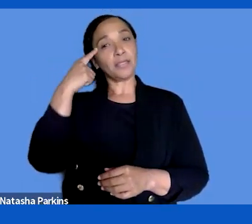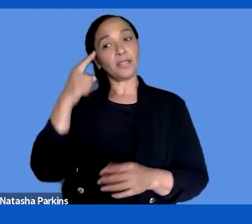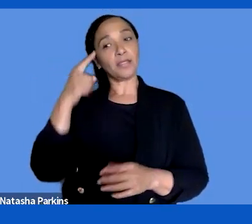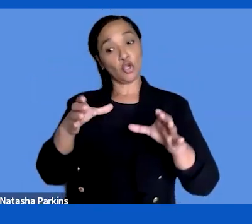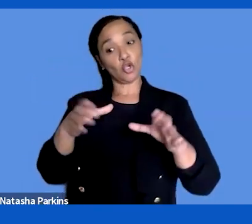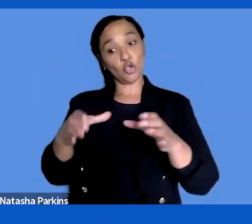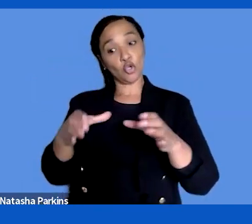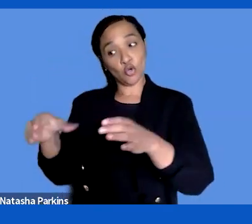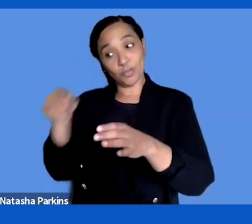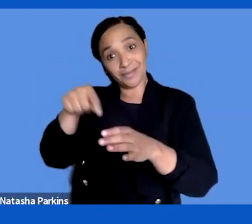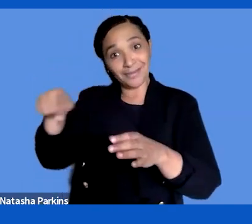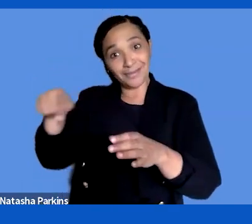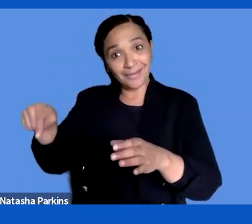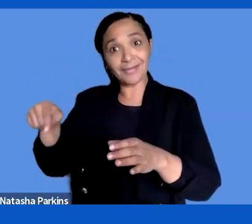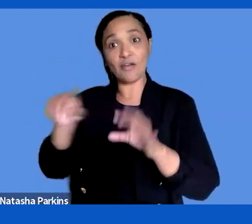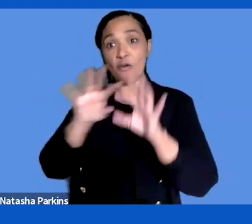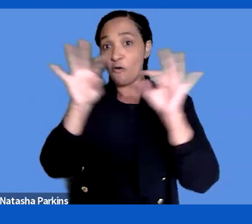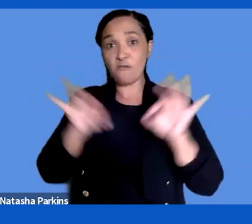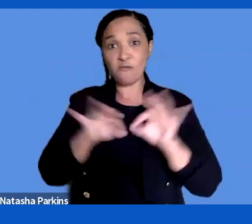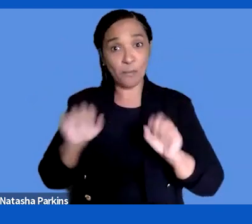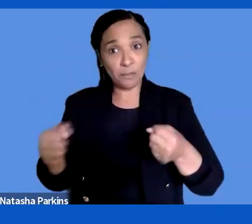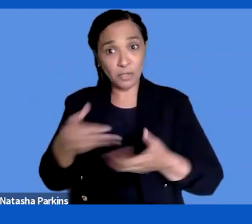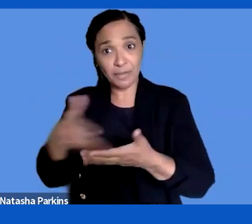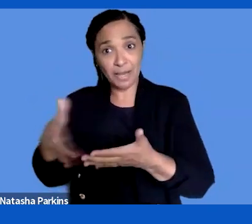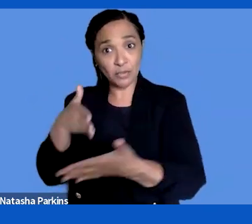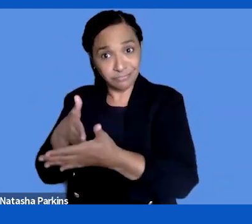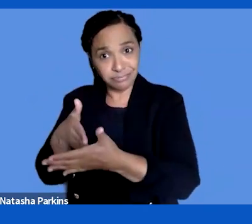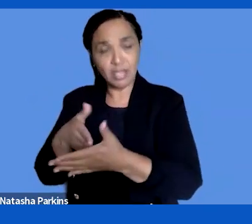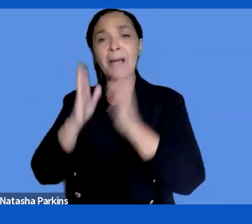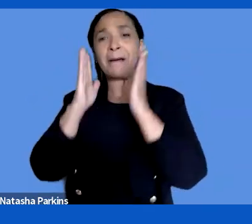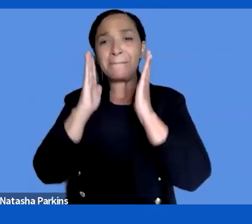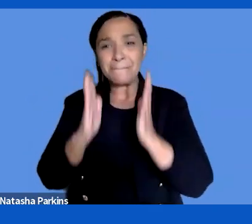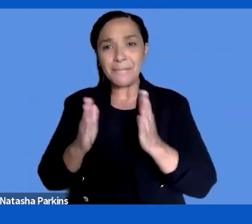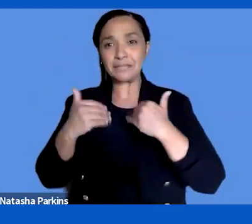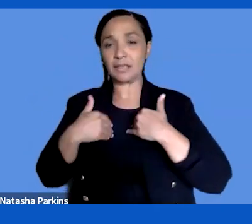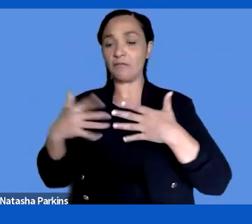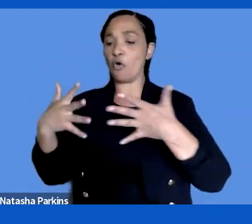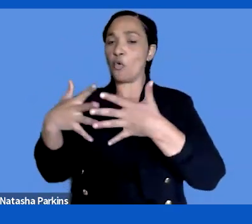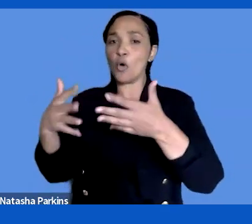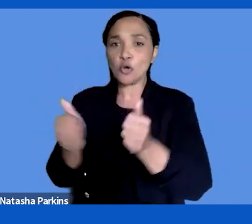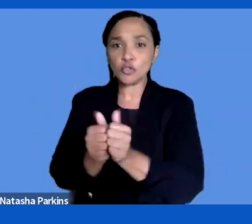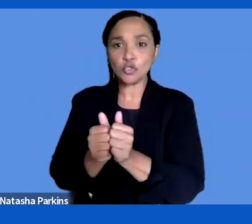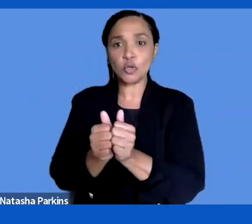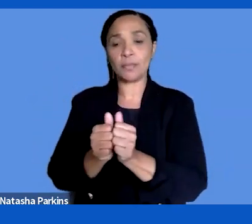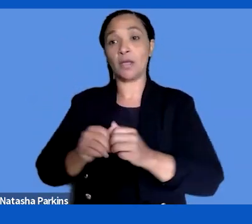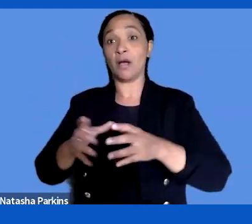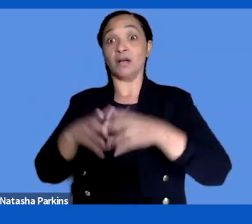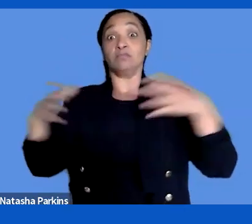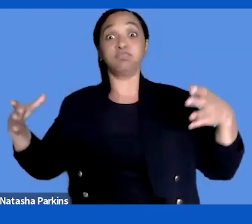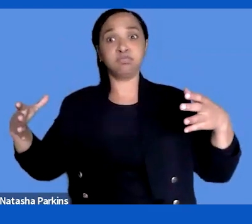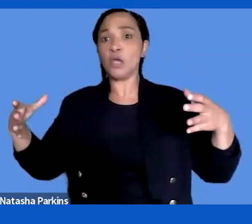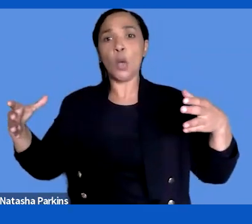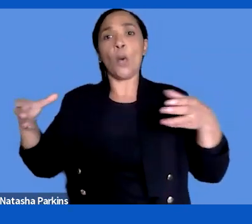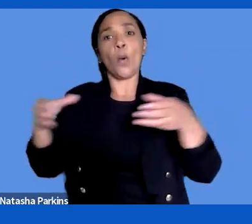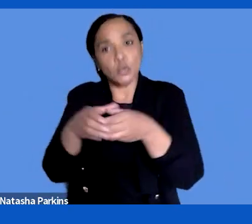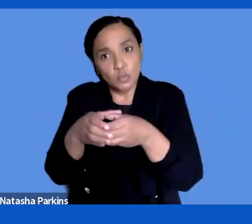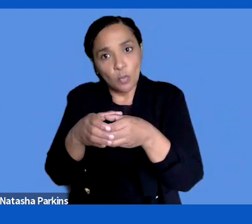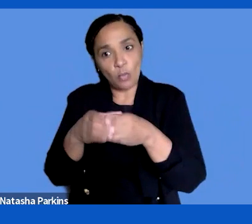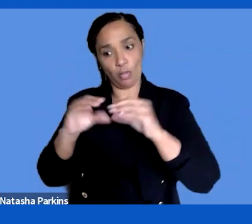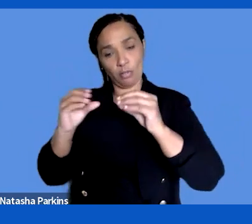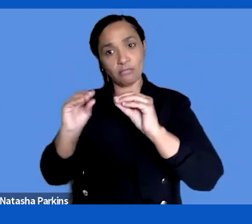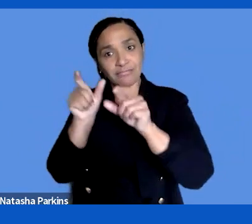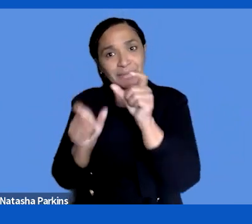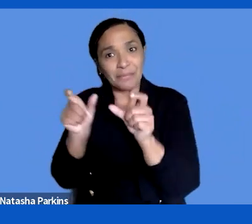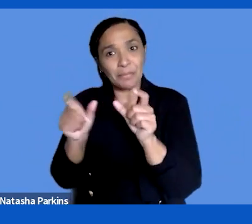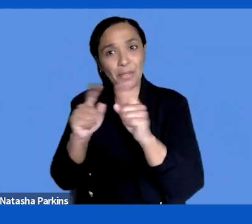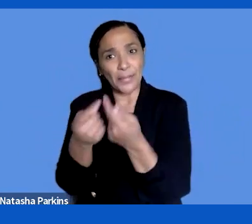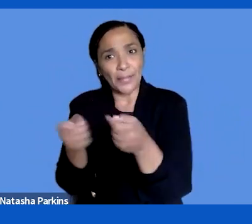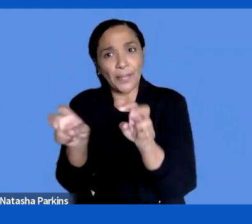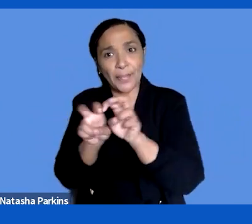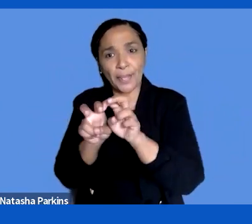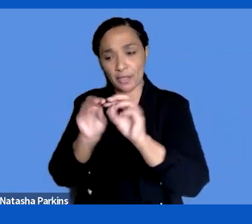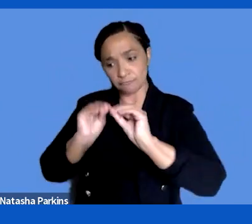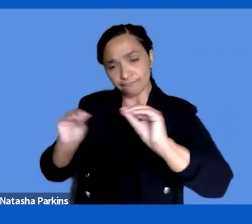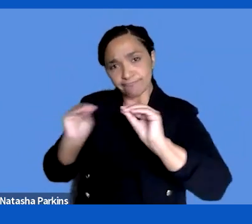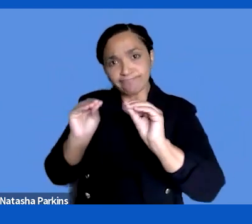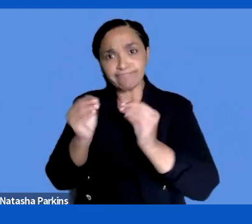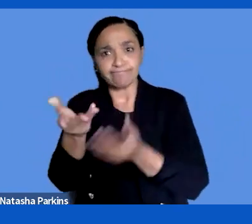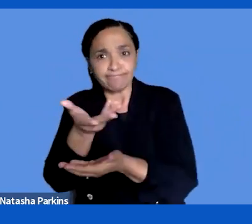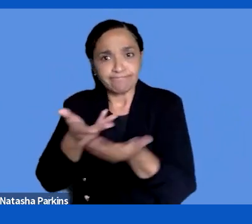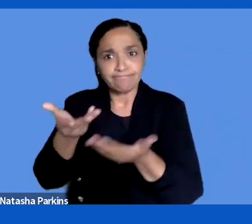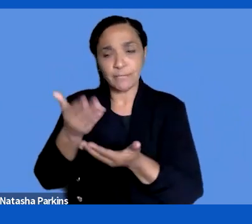these meet and greet and workshop, small workshop where you really get to know these people. Because